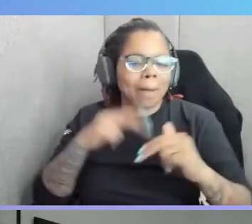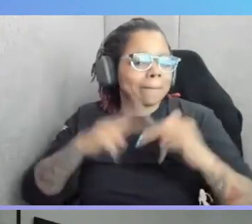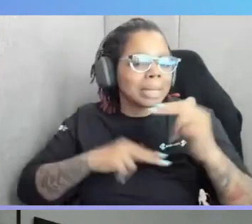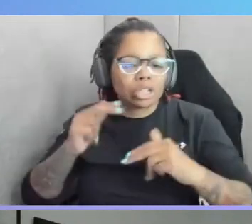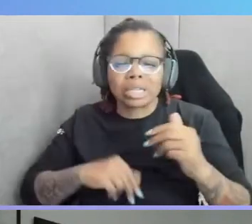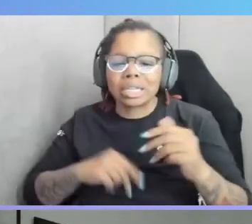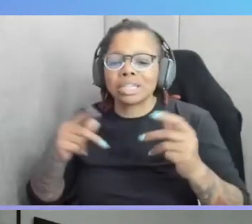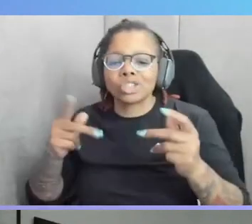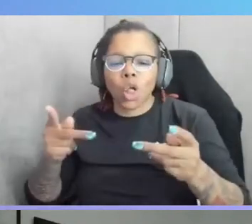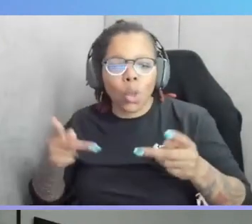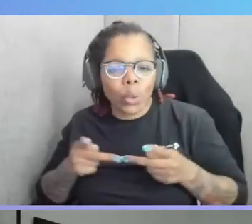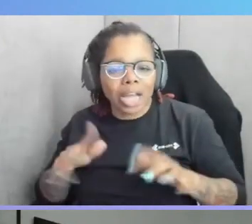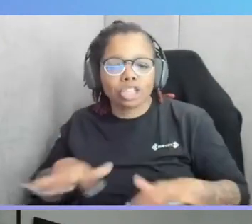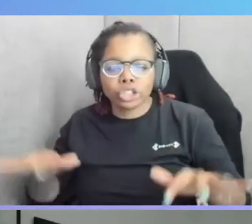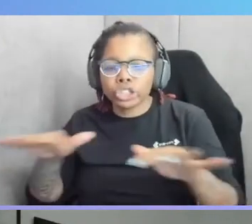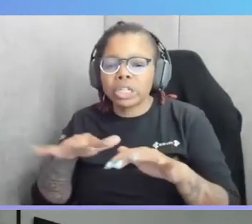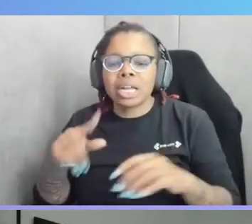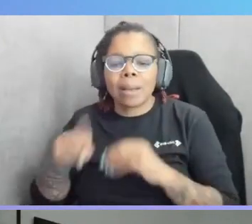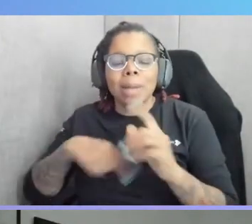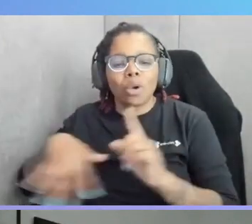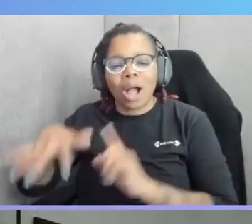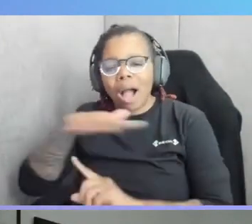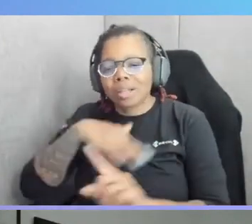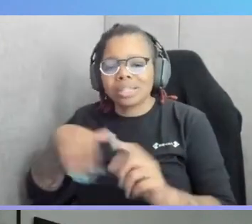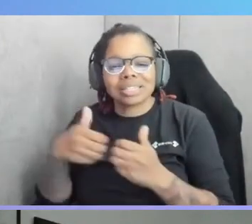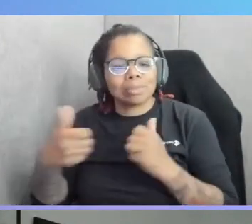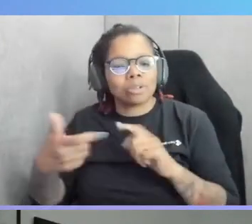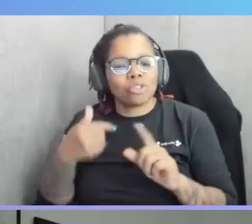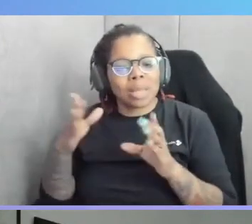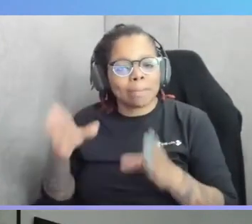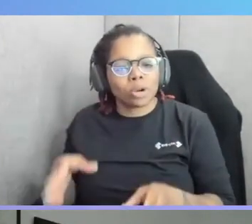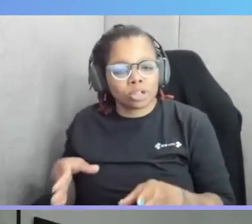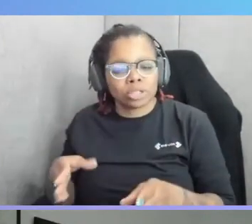outside of the individual. So we got deeper and deeper into those